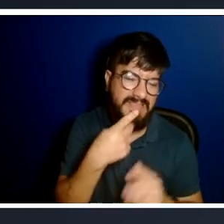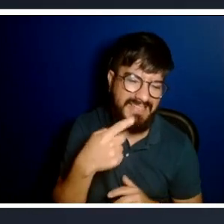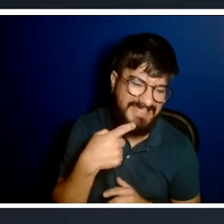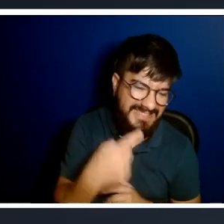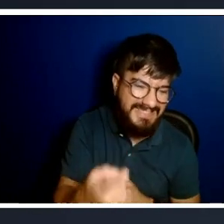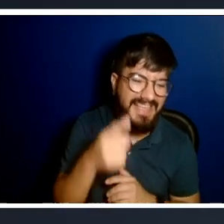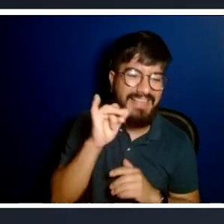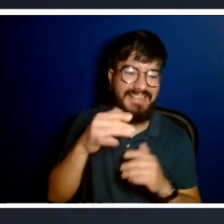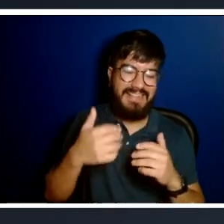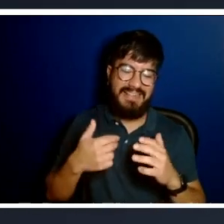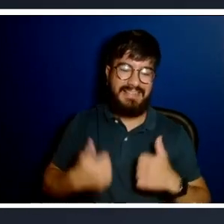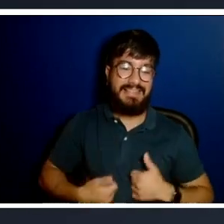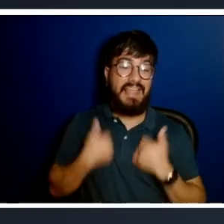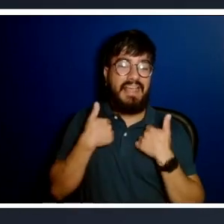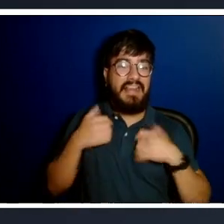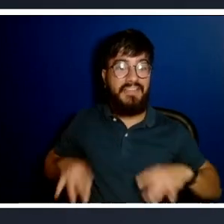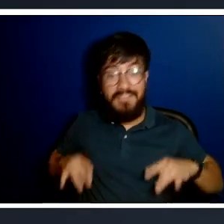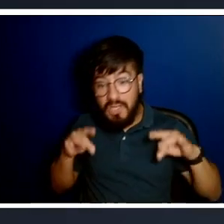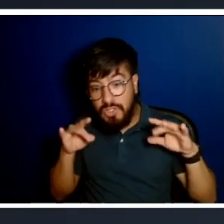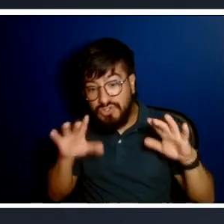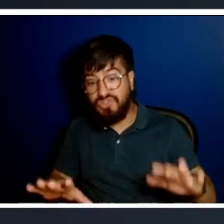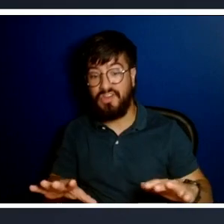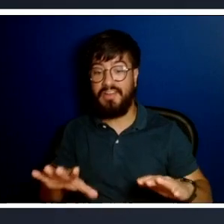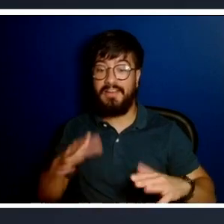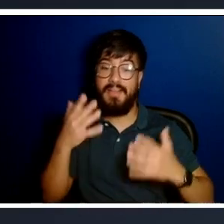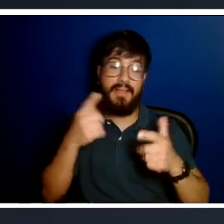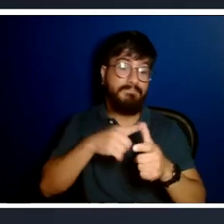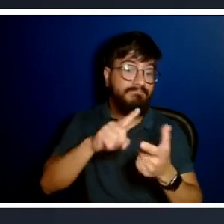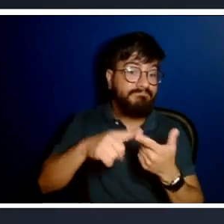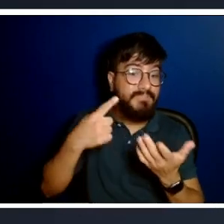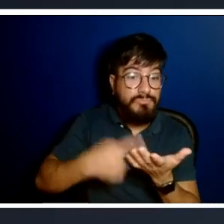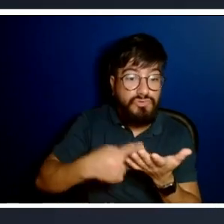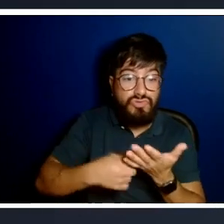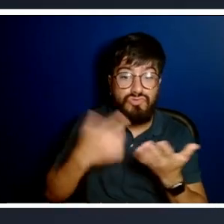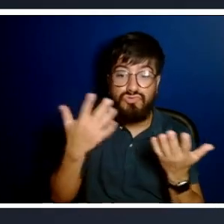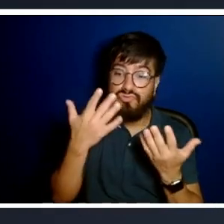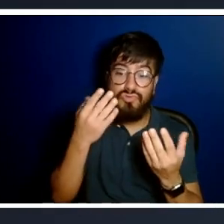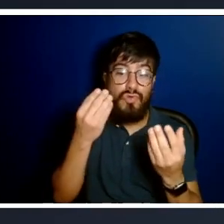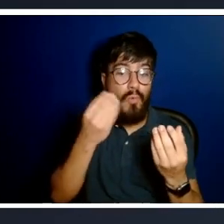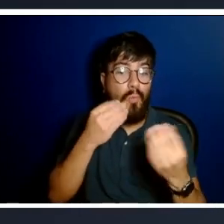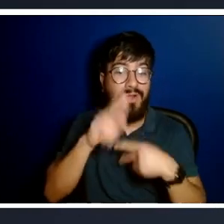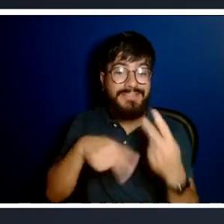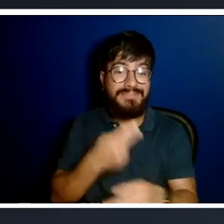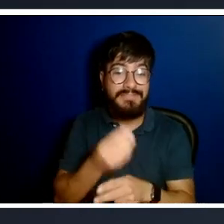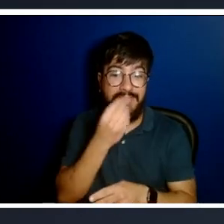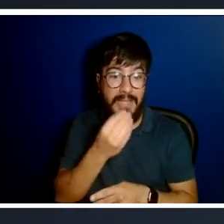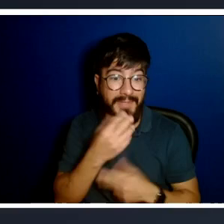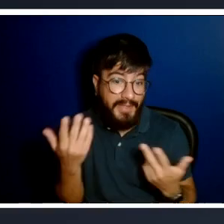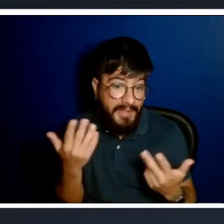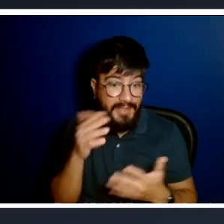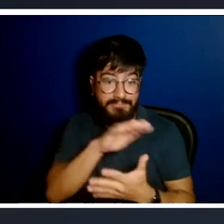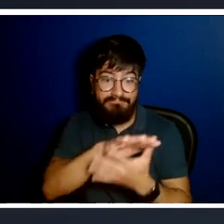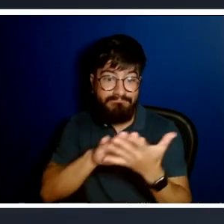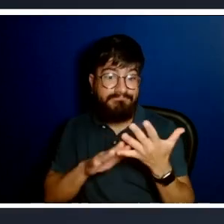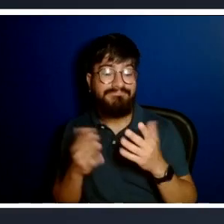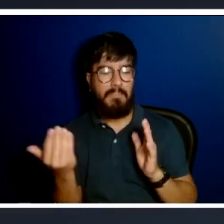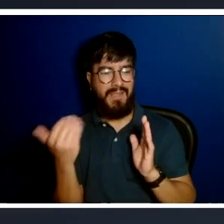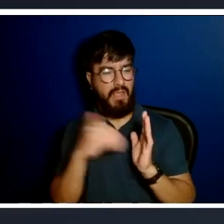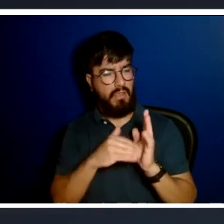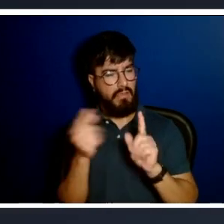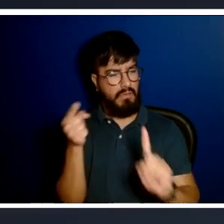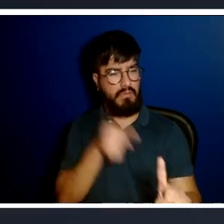they're omnivores. But going back to their scales. So, talking about their habitat, they live in